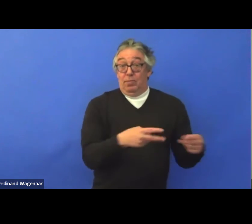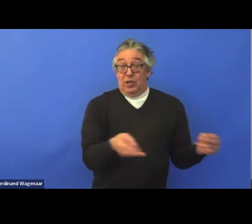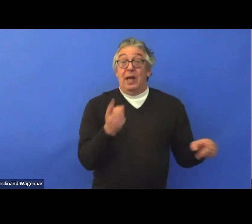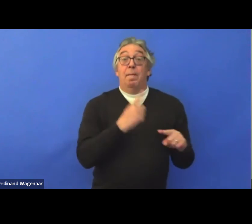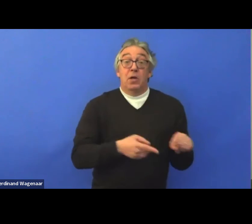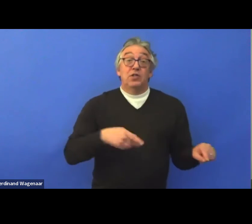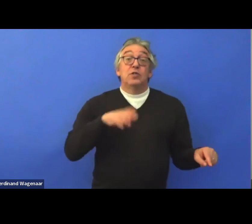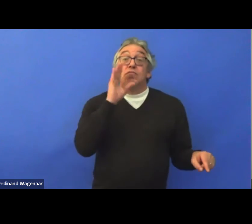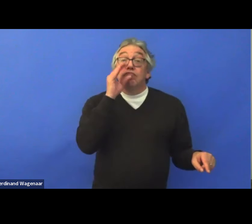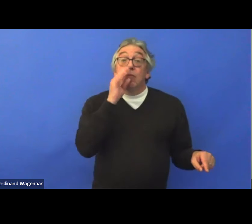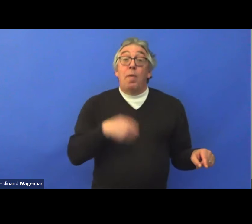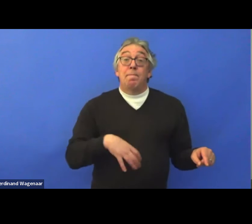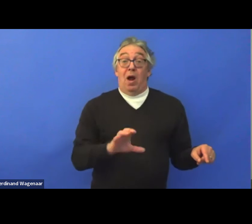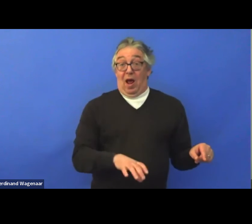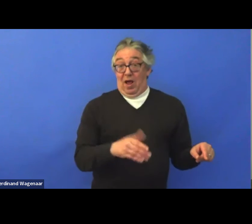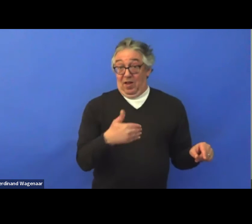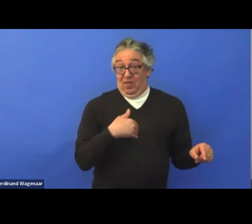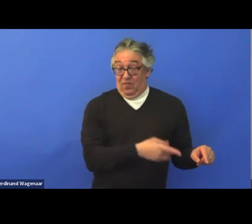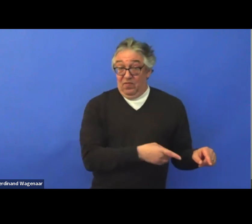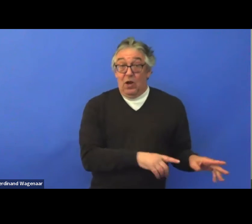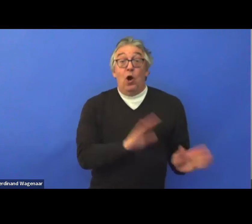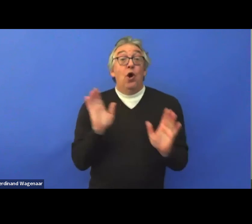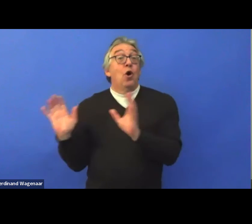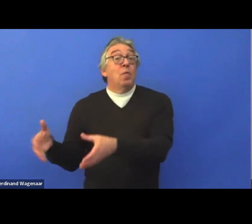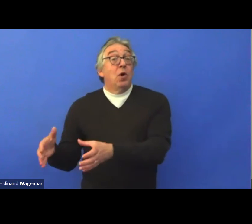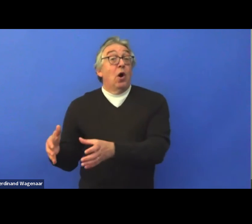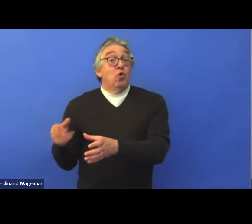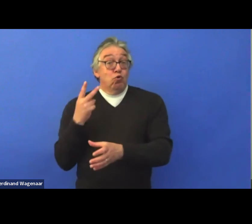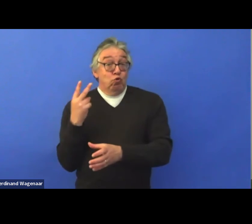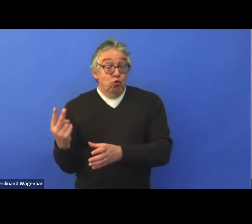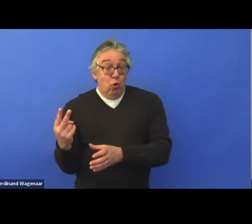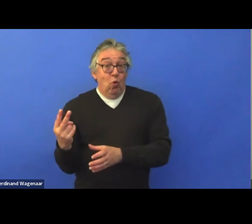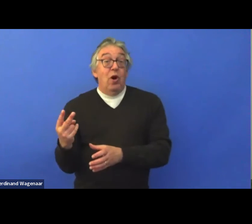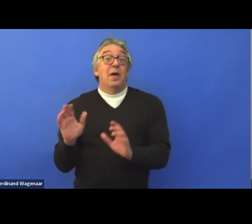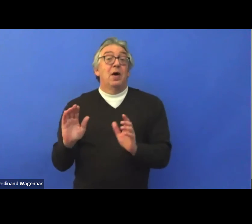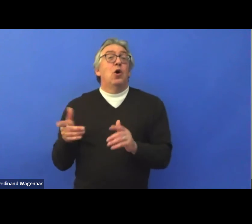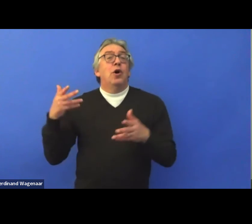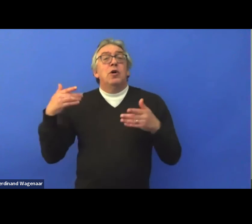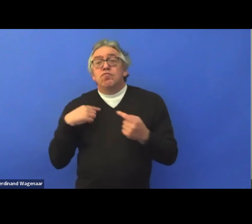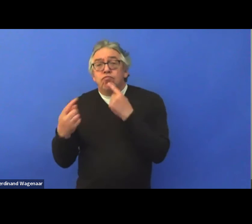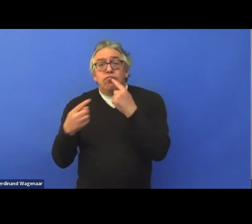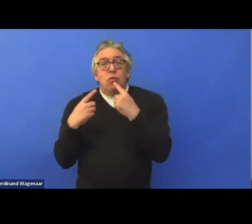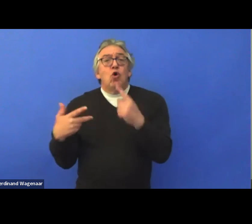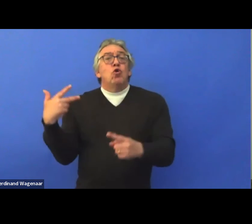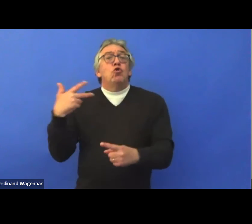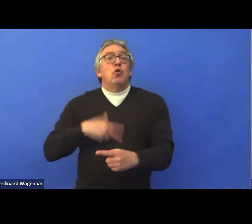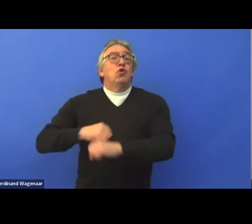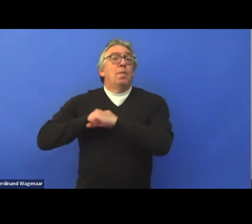In breakout room 1, Amine will talk about social protection and piloting an access to work schemes.